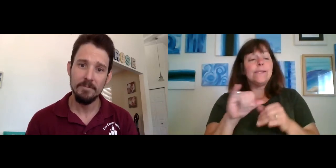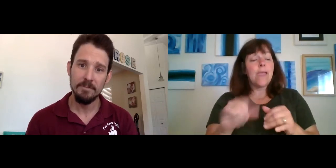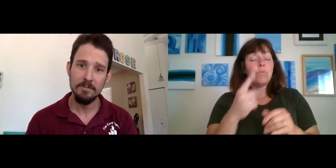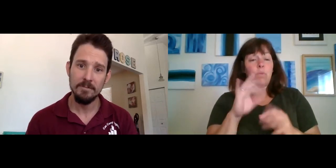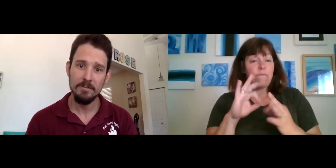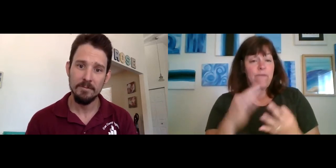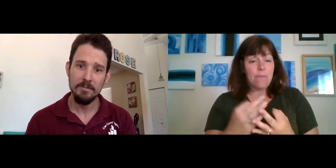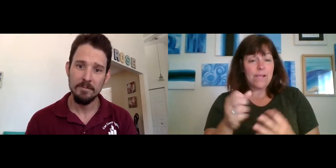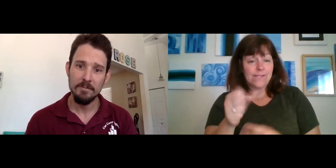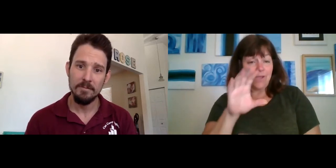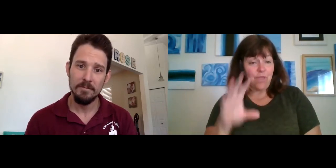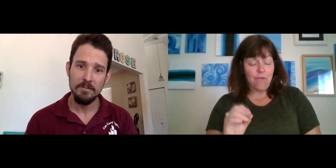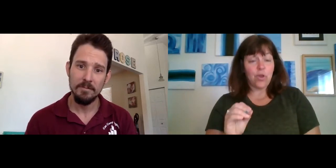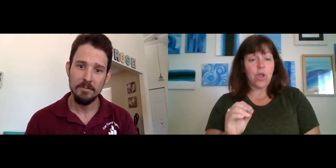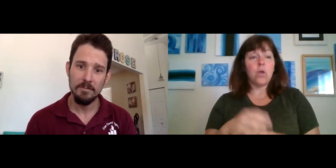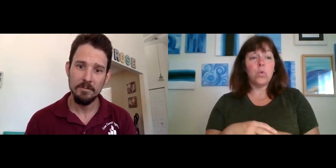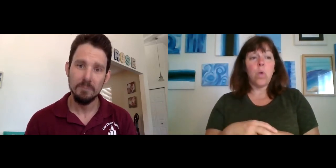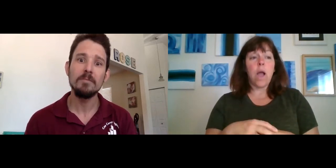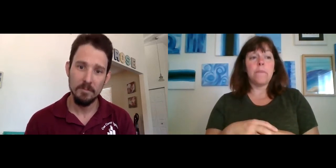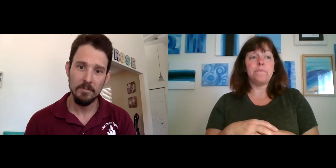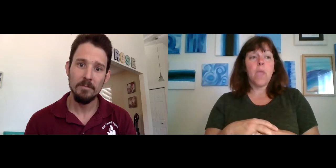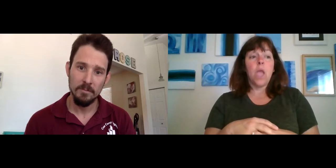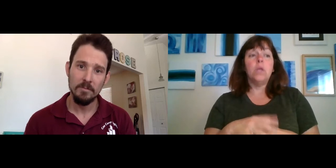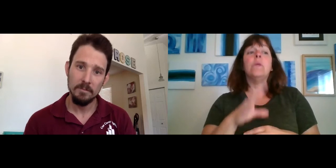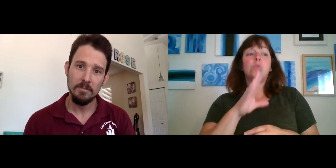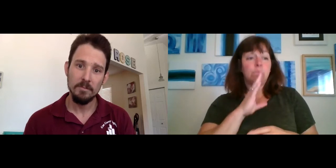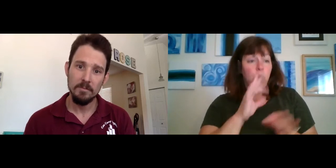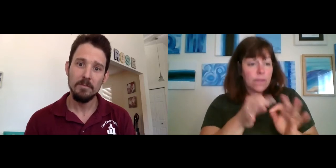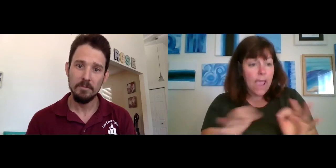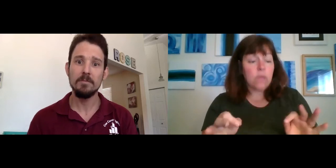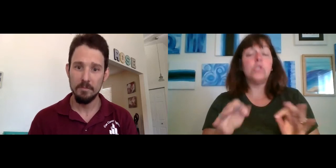stayed with my family in South Africa who you know they did spoken language